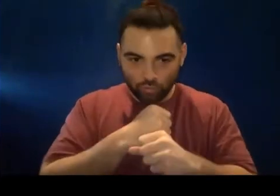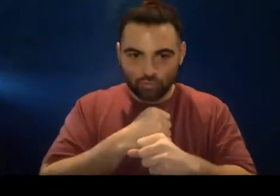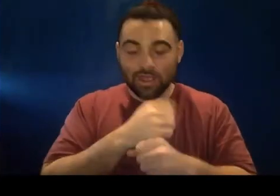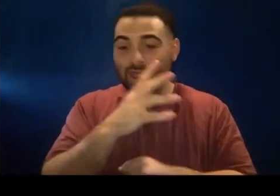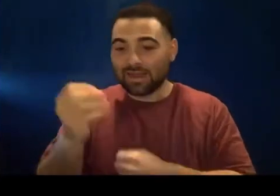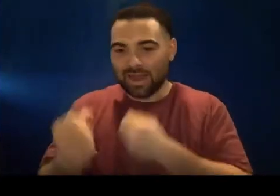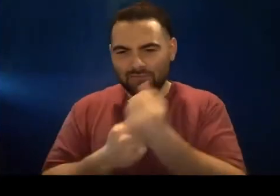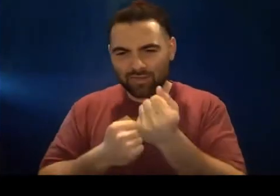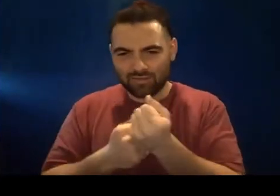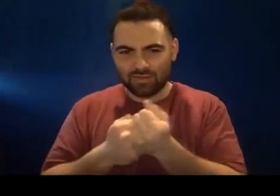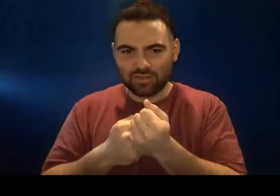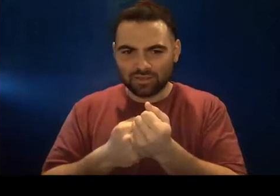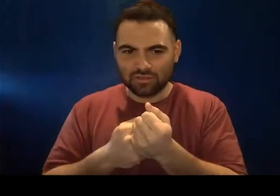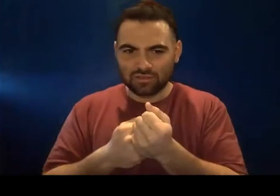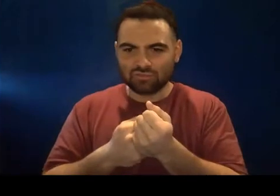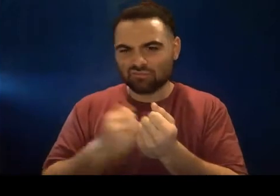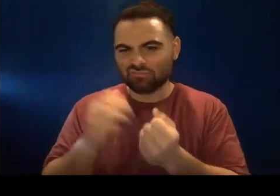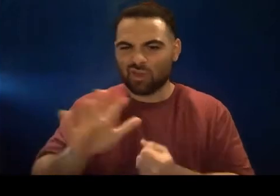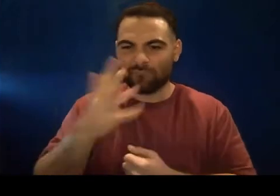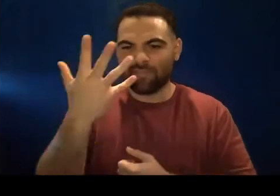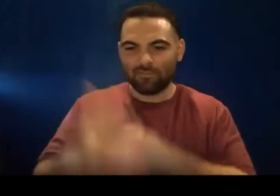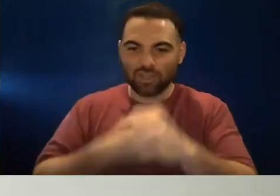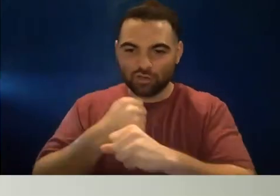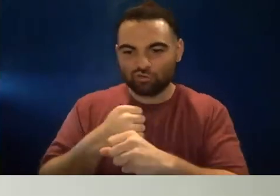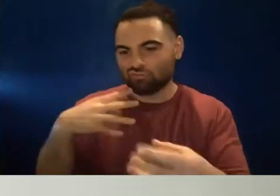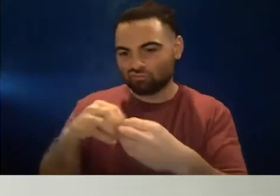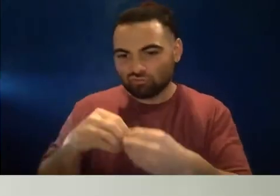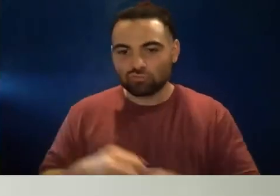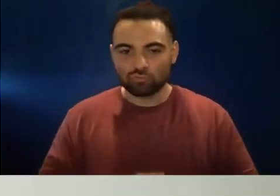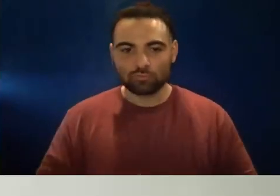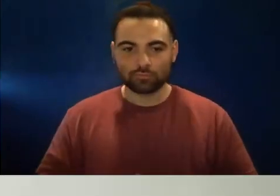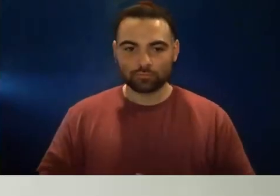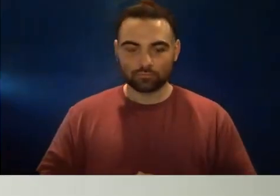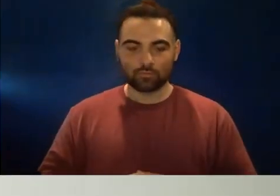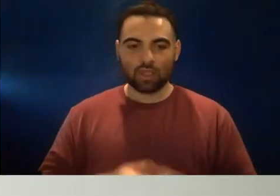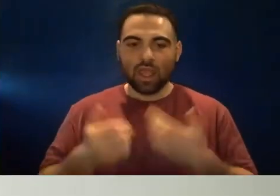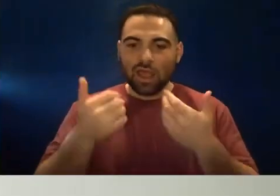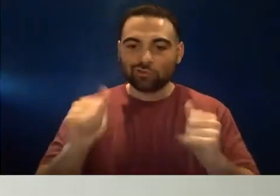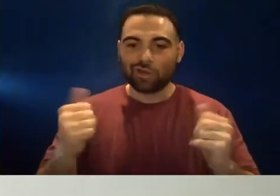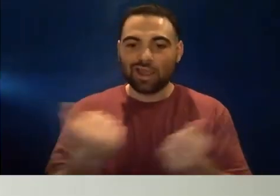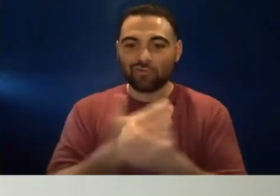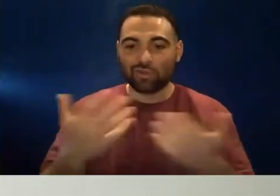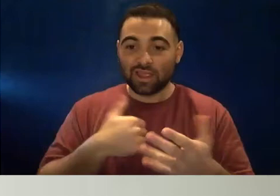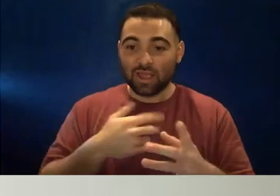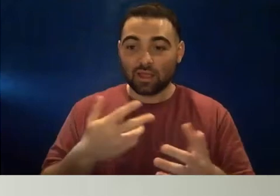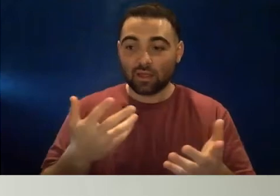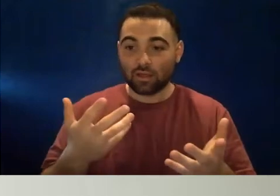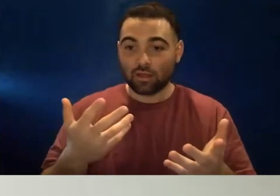probably for about the last five years, I tried to kind of apply what I was learning about the various disability communities